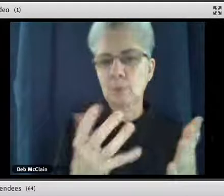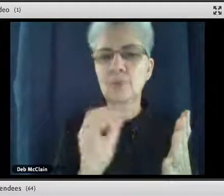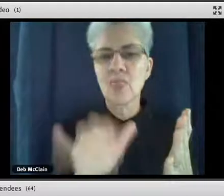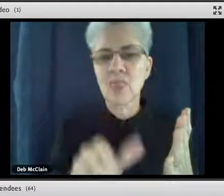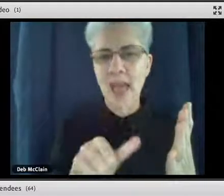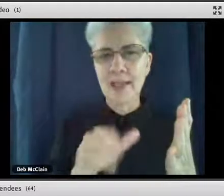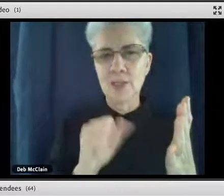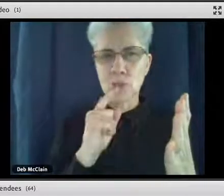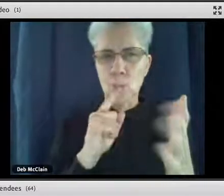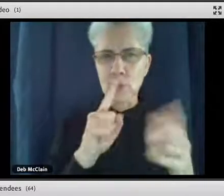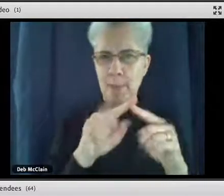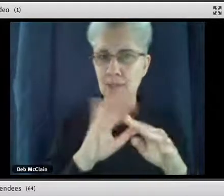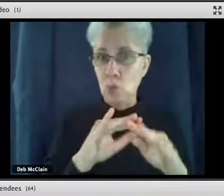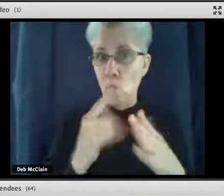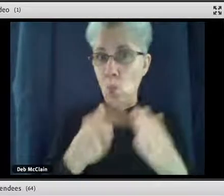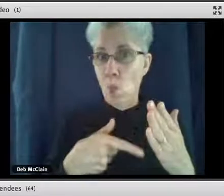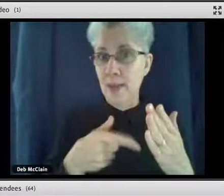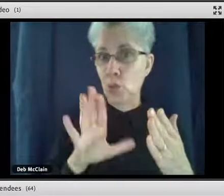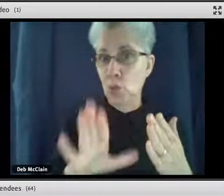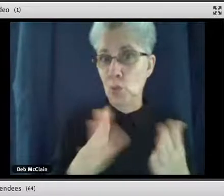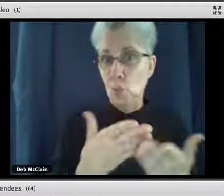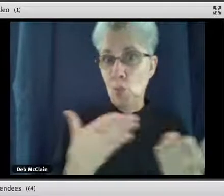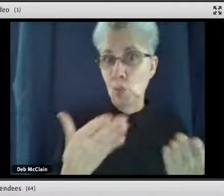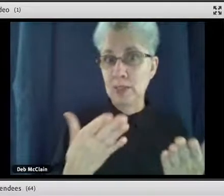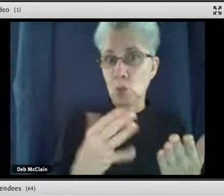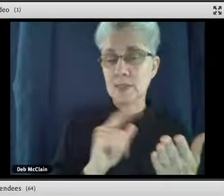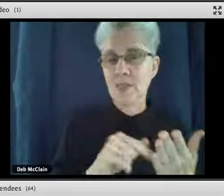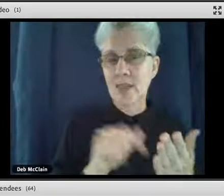So it just will really depend on the resource